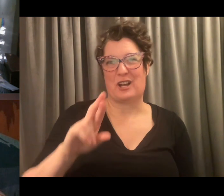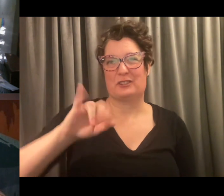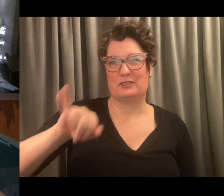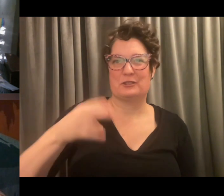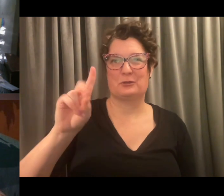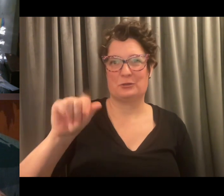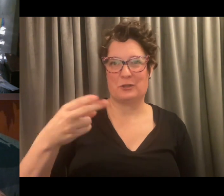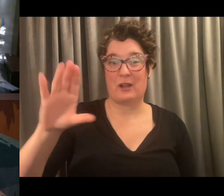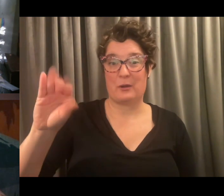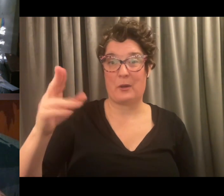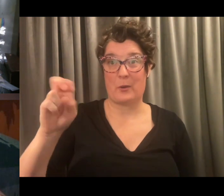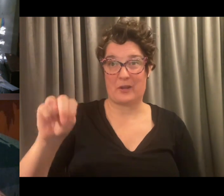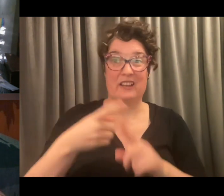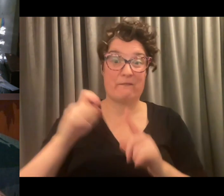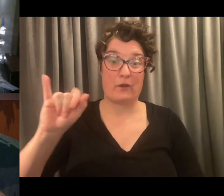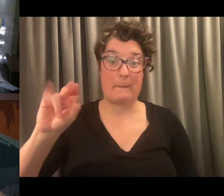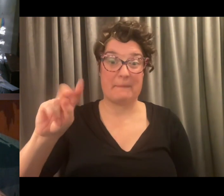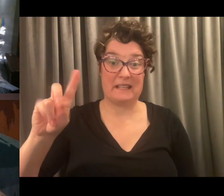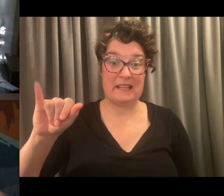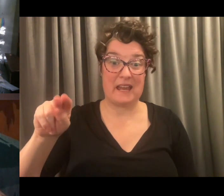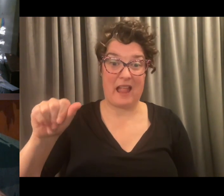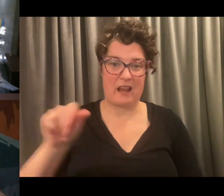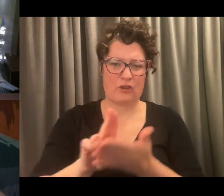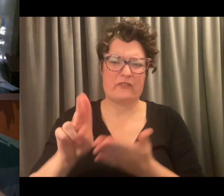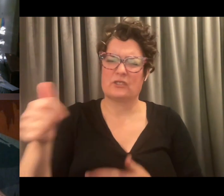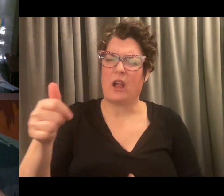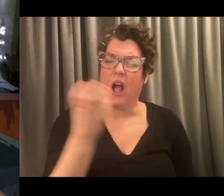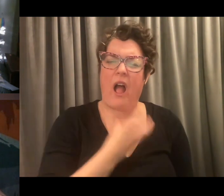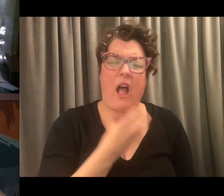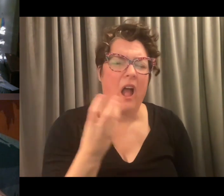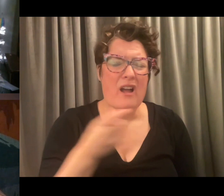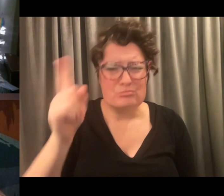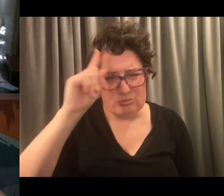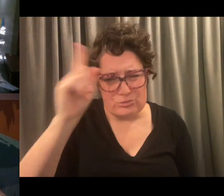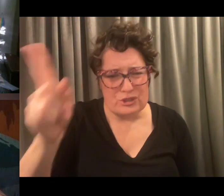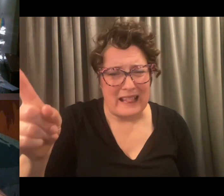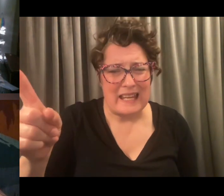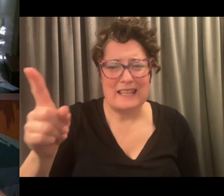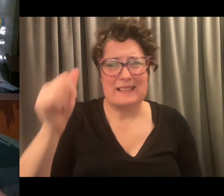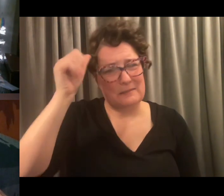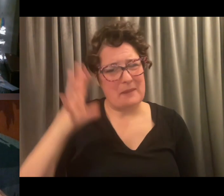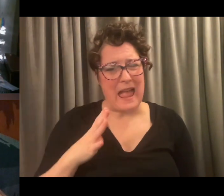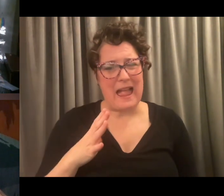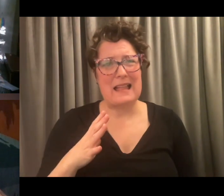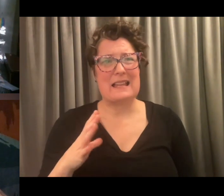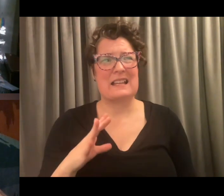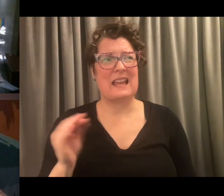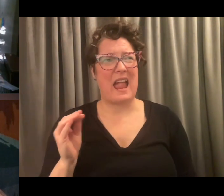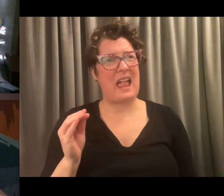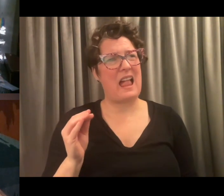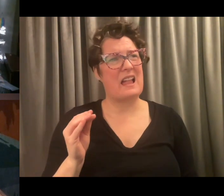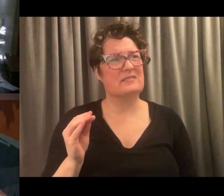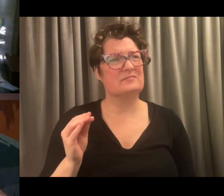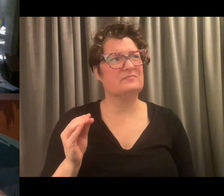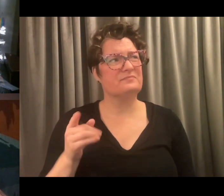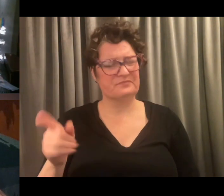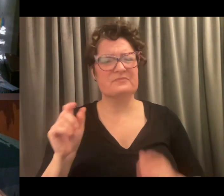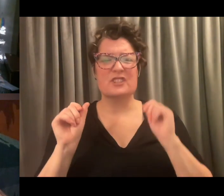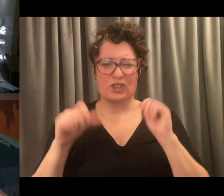Um, just a brilliant man and he was able to teach deeply about Jewish